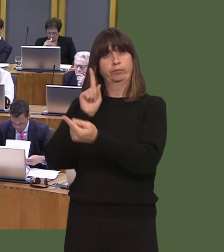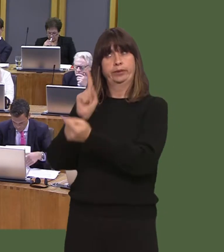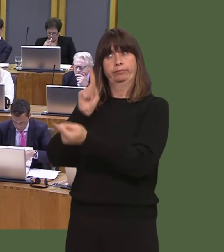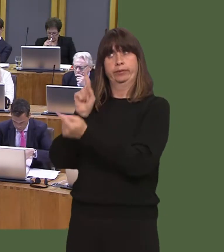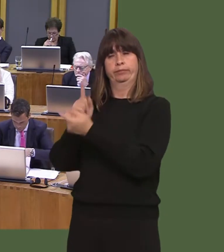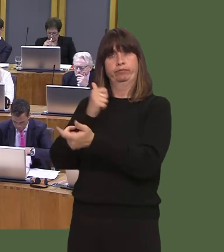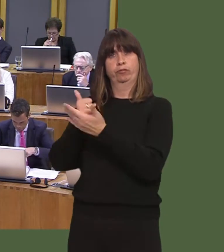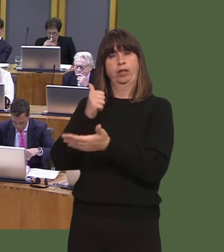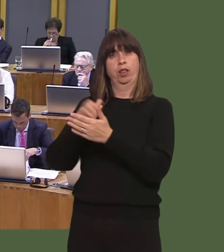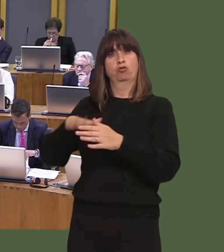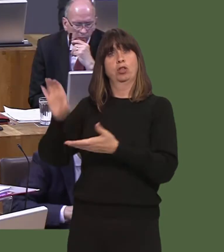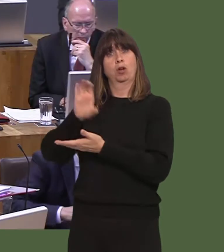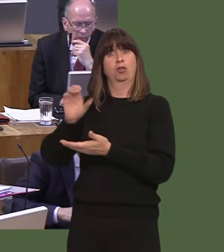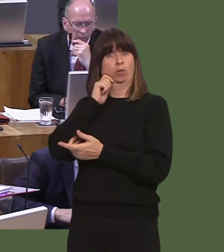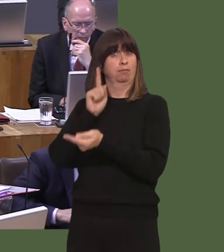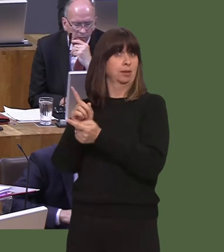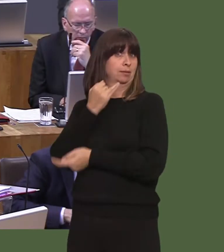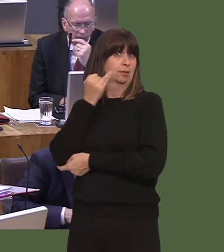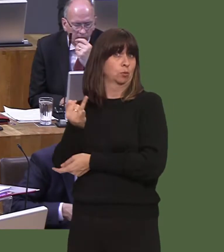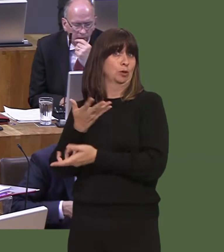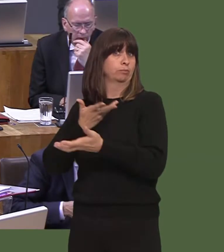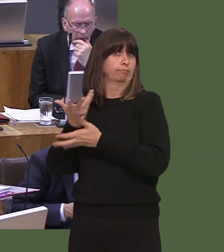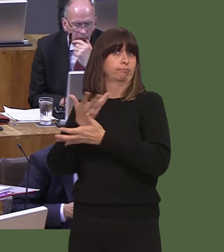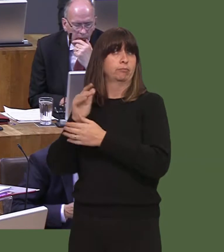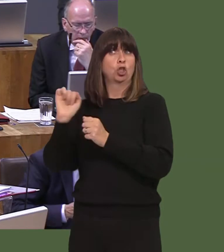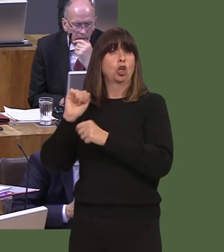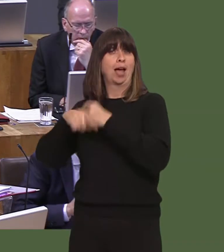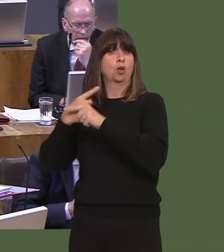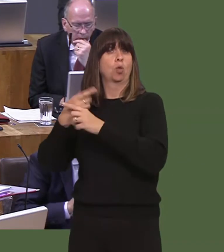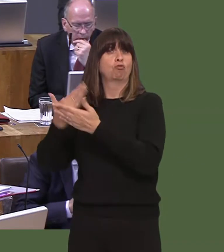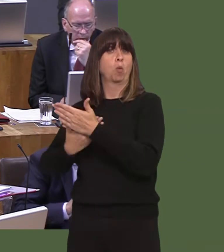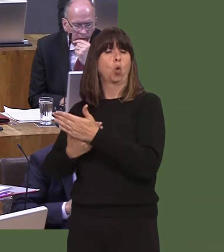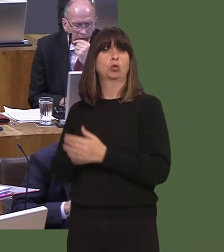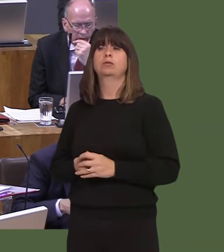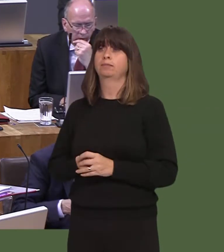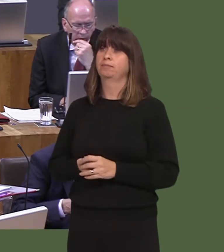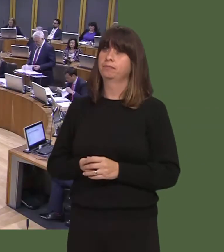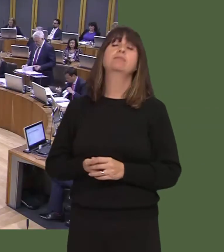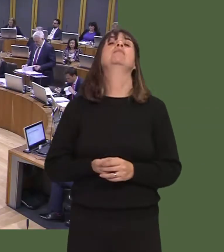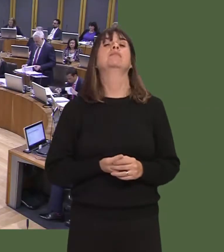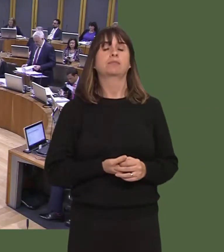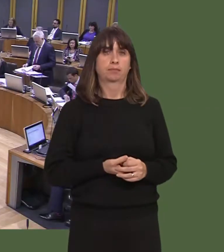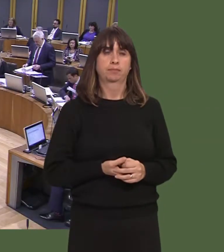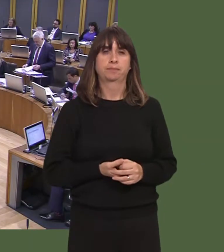Indeed, I am meeting with the commissioner next week to discuss her latest annual report. Helen Mary Jones AM: Thank you, First Minister.